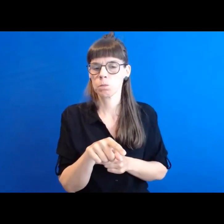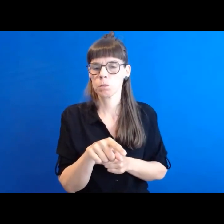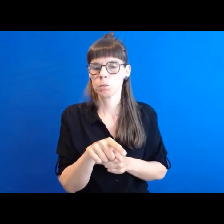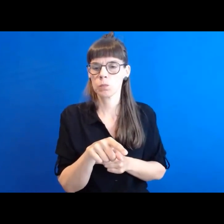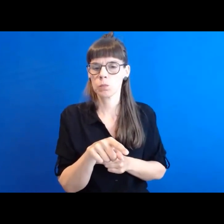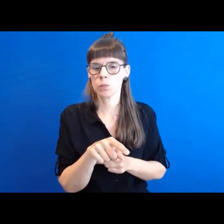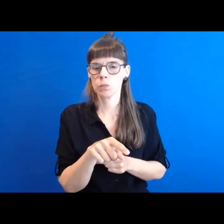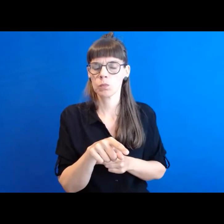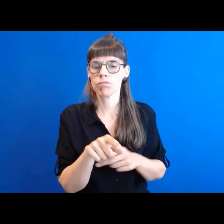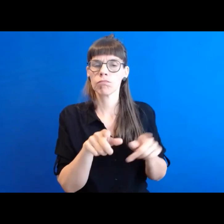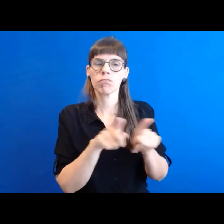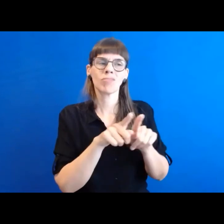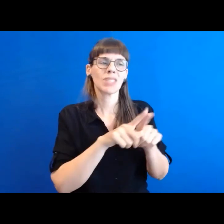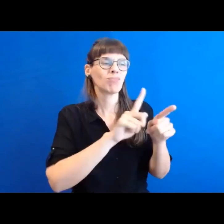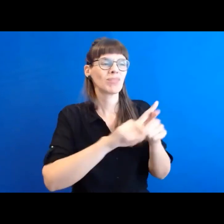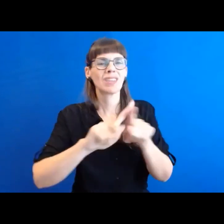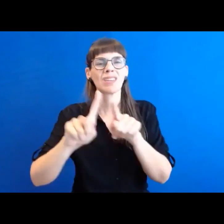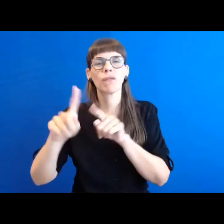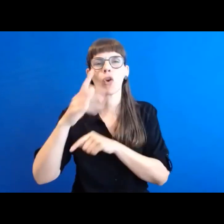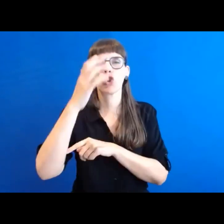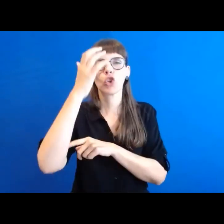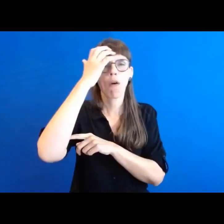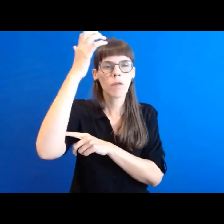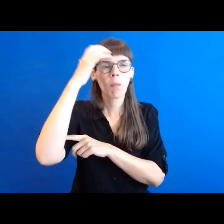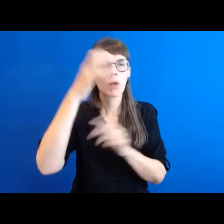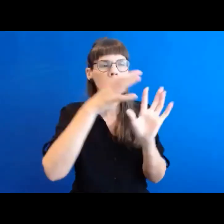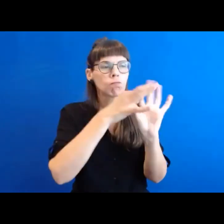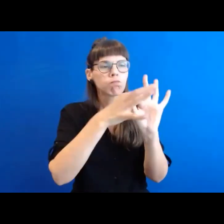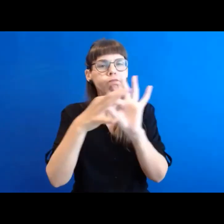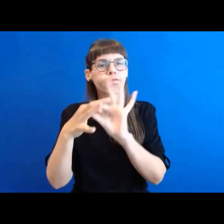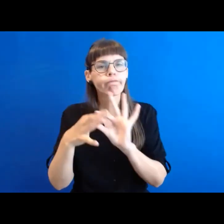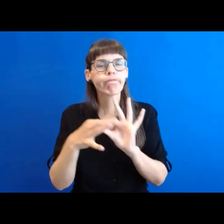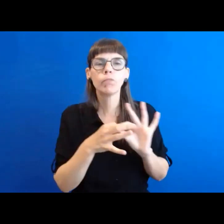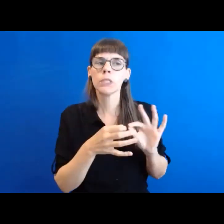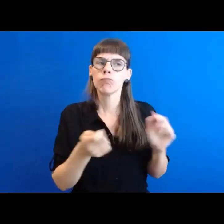to COVID-19. In some countries